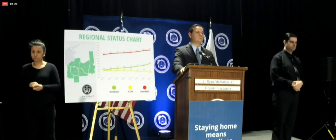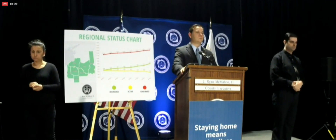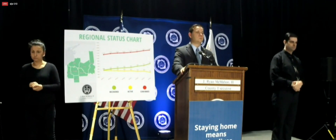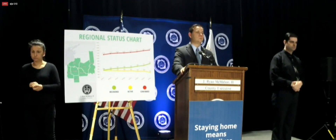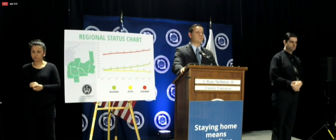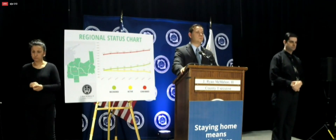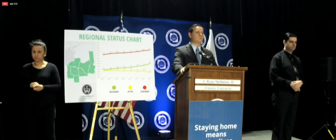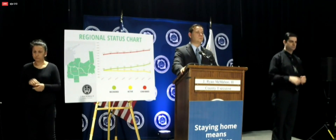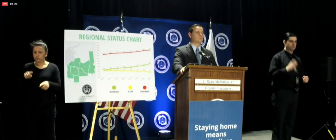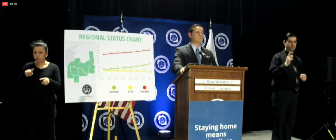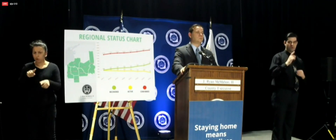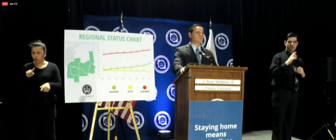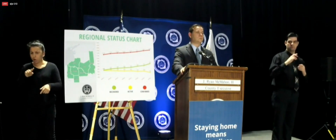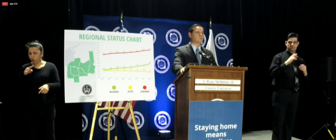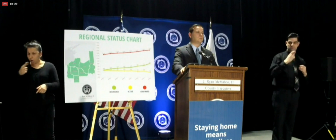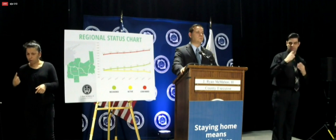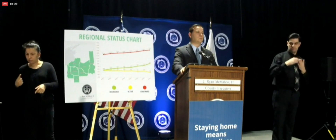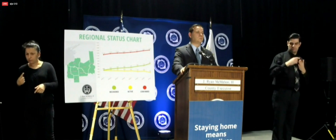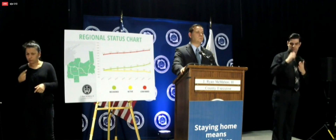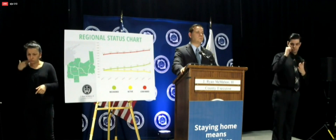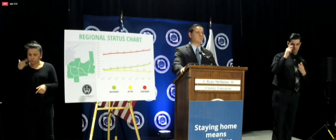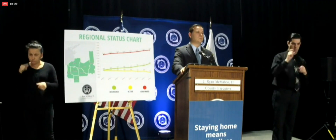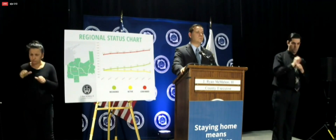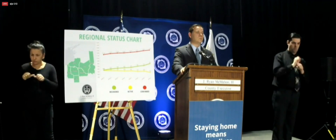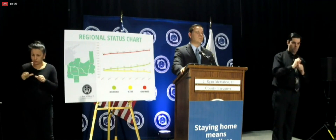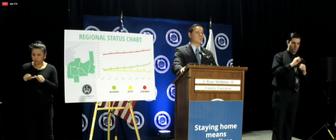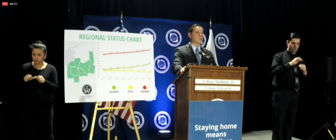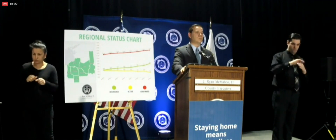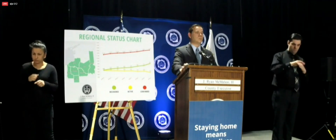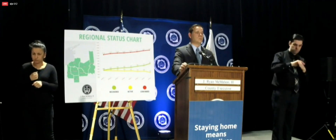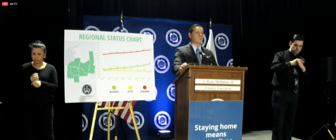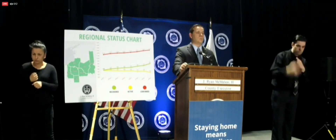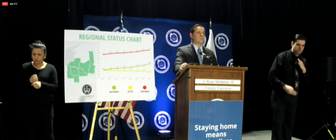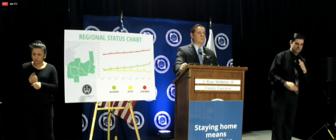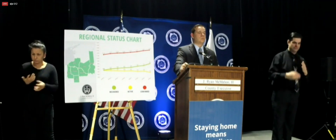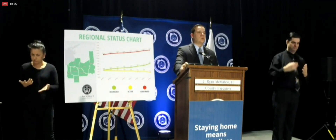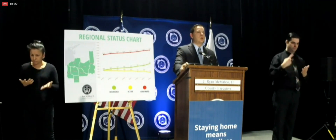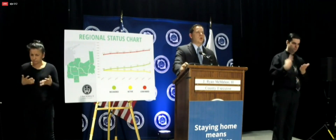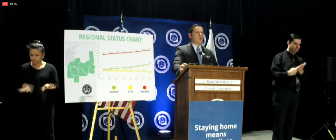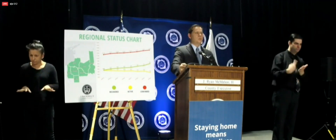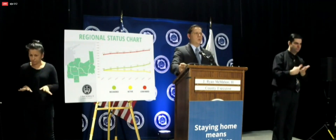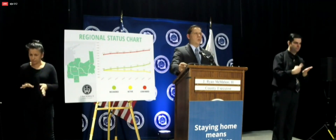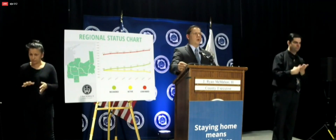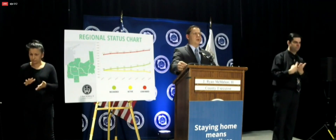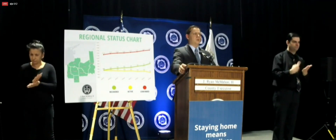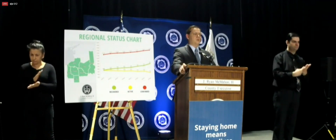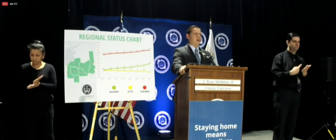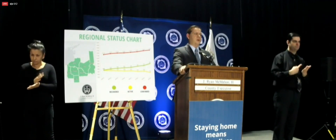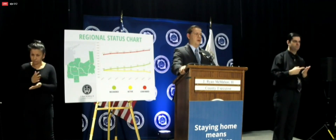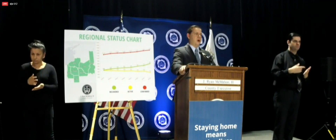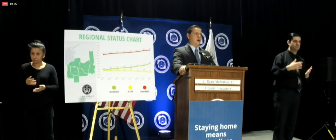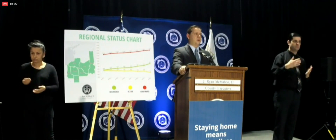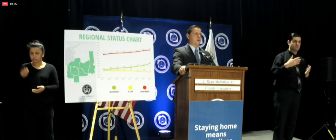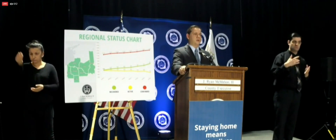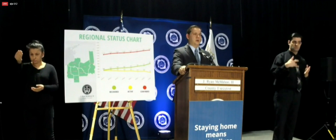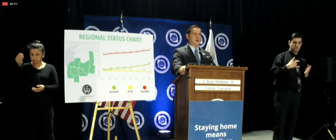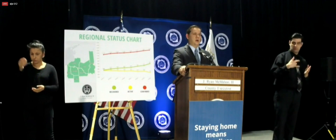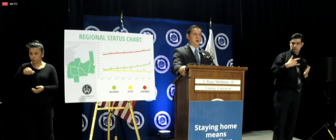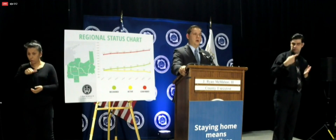YOU'LL WORK THROUGH THE WEEKEND WITH THE COUNTY MEETINGS AND THE TASK FORCE. DO YOU FORESEE WRAPPING UP EARLY NEXT WEEK AND GETTING A DOCUMENT